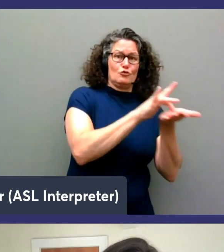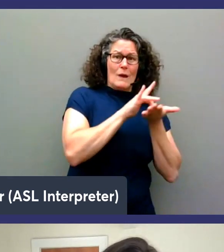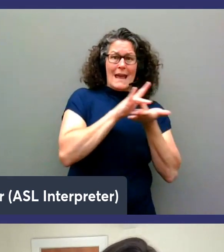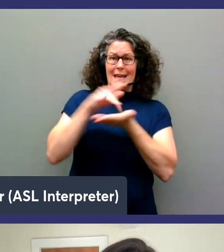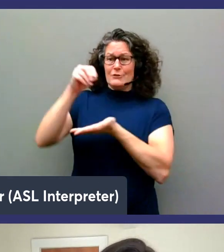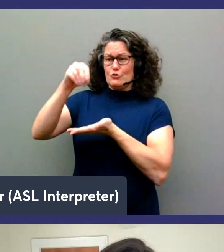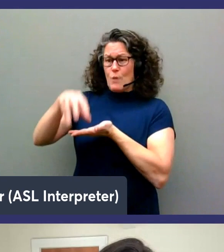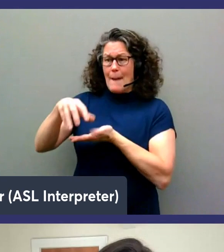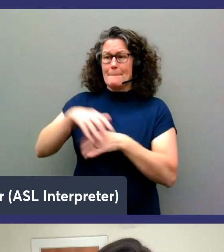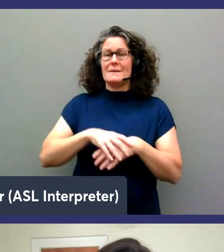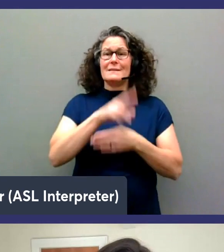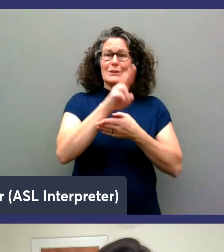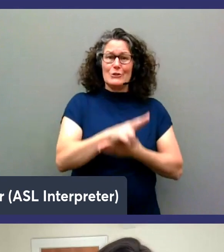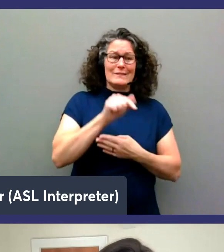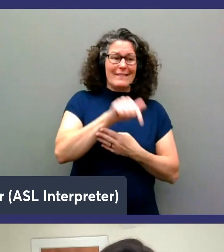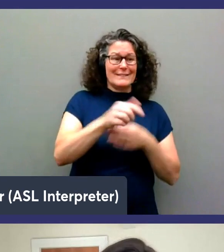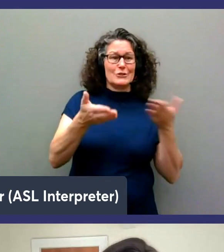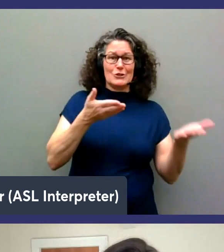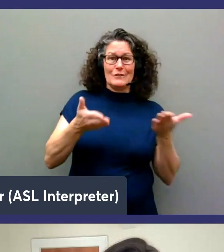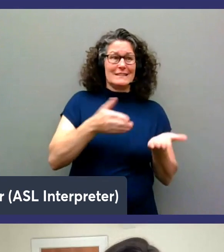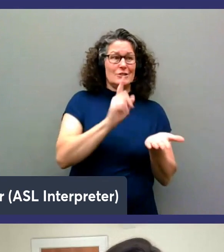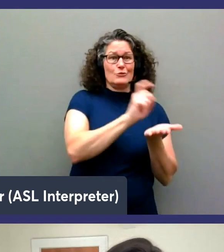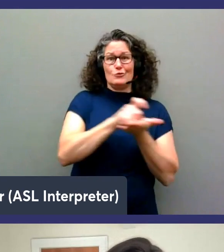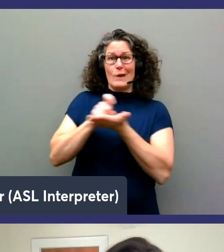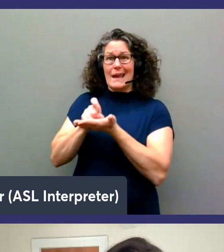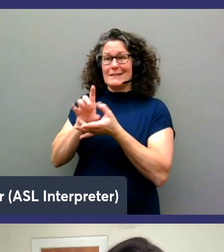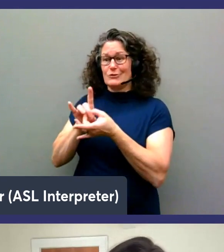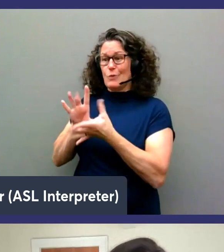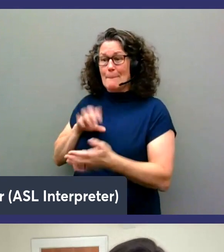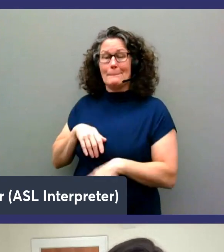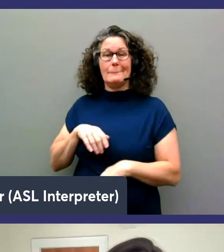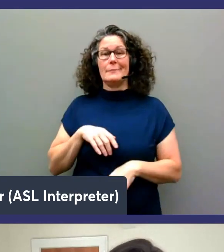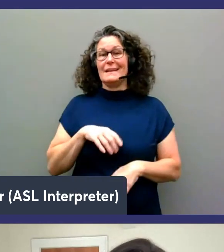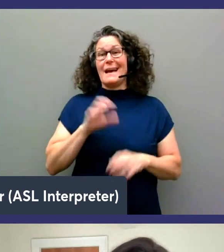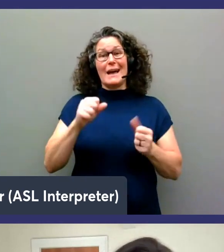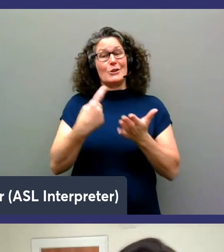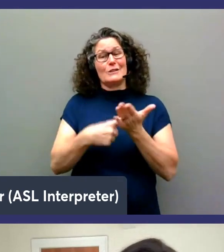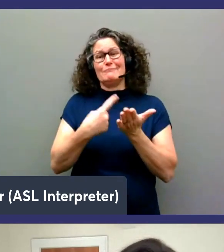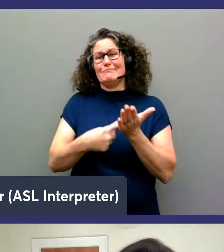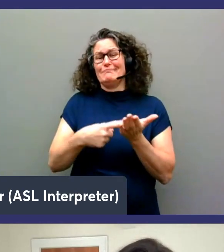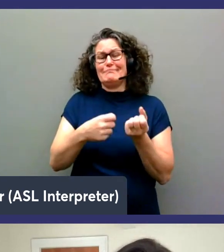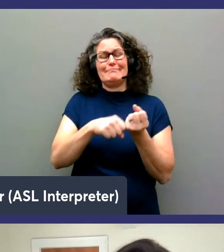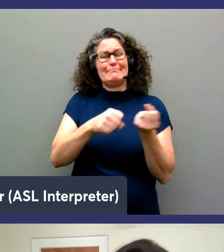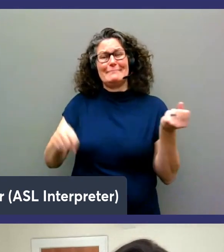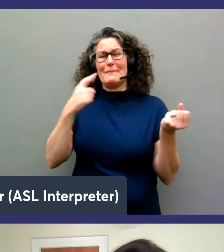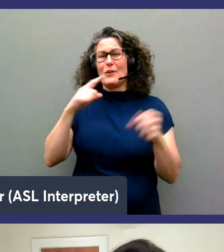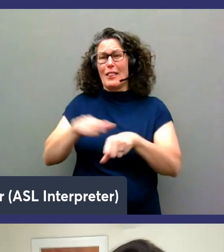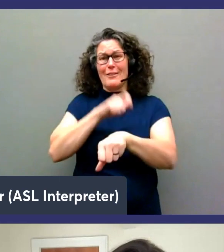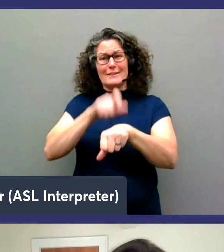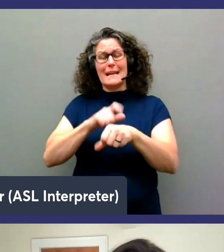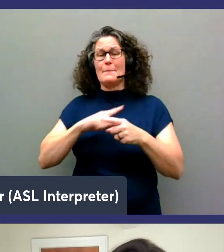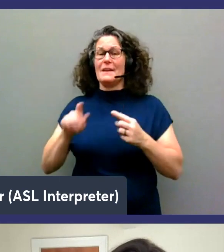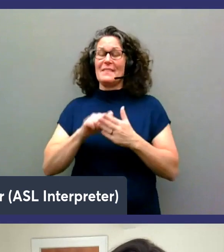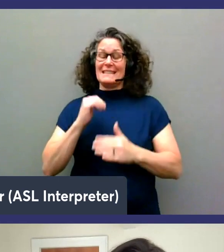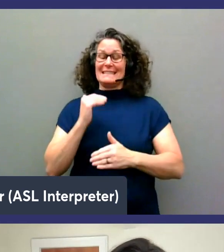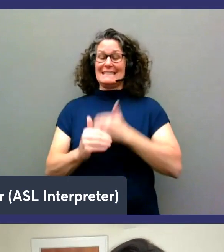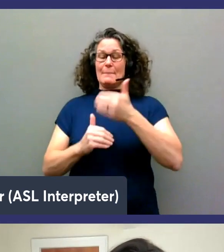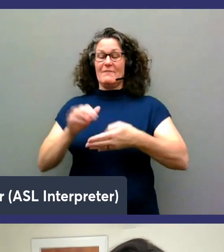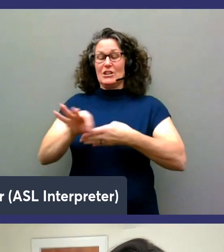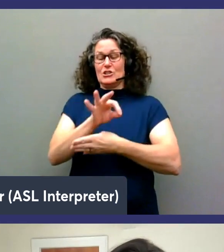and just using the service. So, I'll stop there. I could go on (chuckle) for a long time, but yeah, that's Step Functions, I guess, in a nutshell.